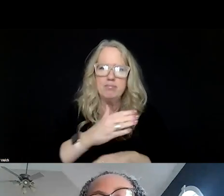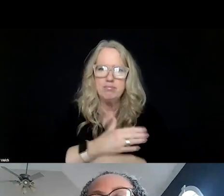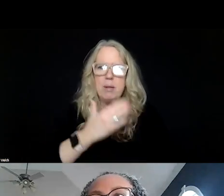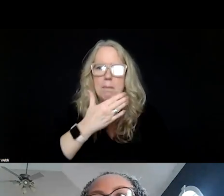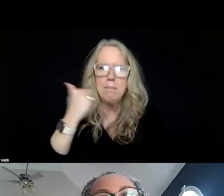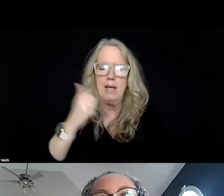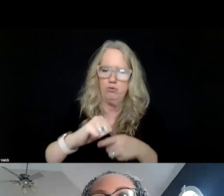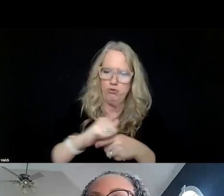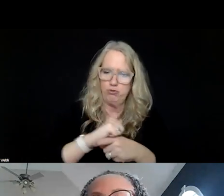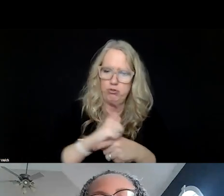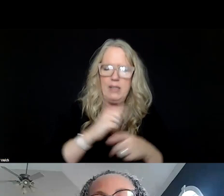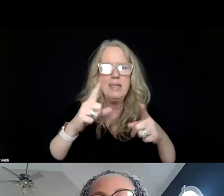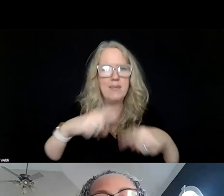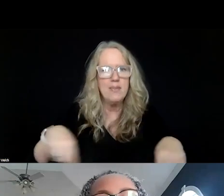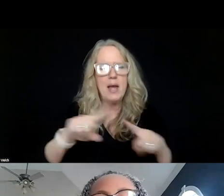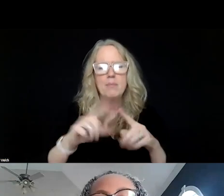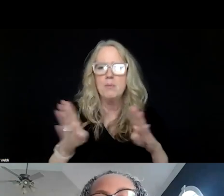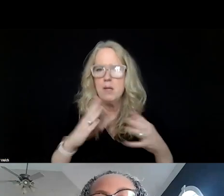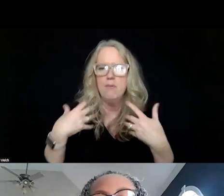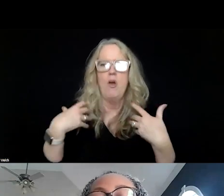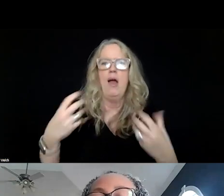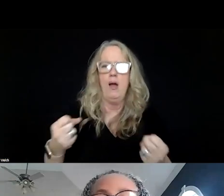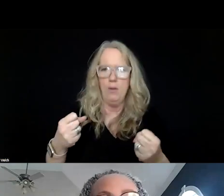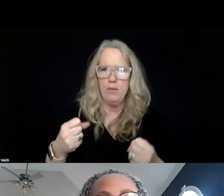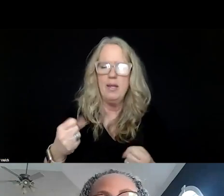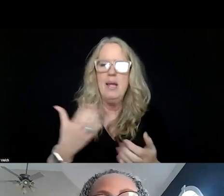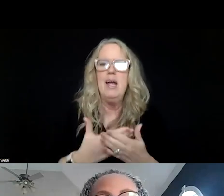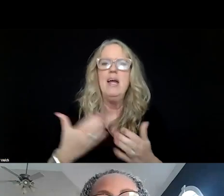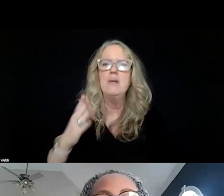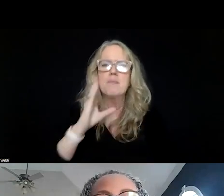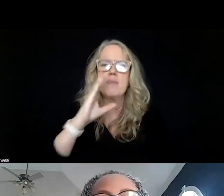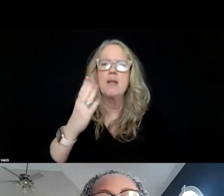UPDATE THEM ON THINGS THAT THEIR WORKFORCE MAY NOT BE AWARE